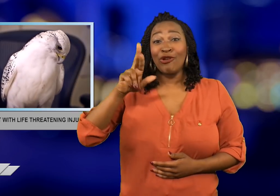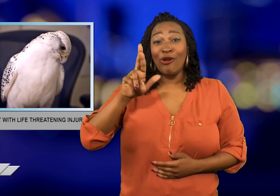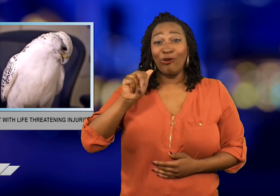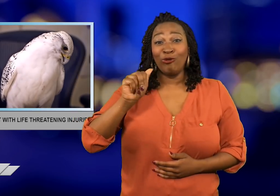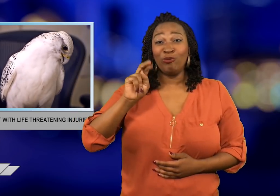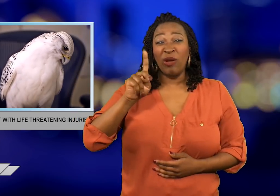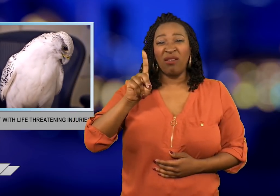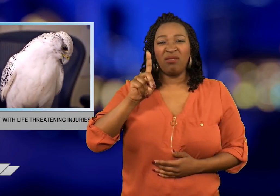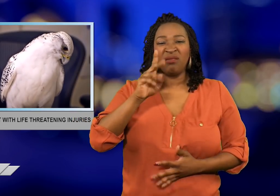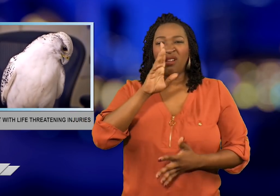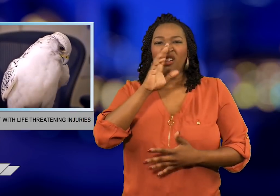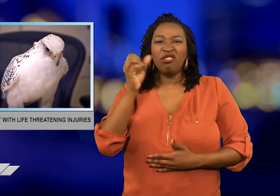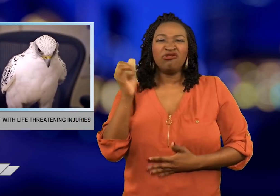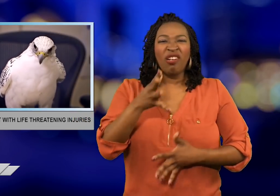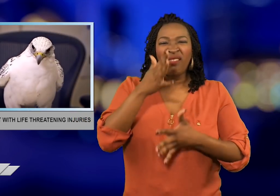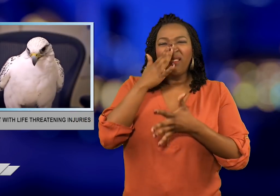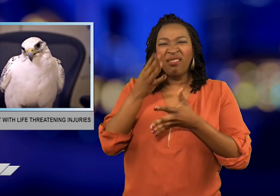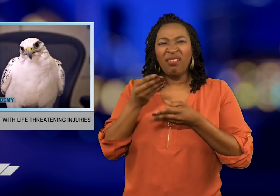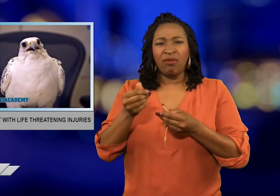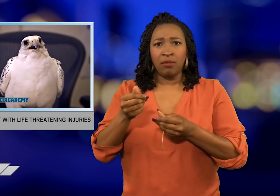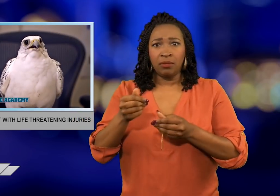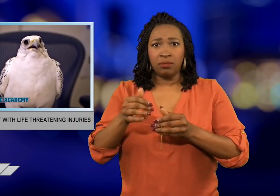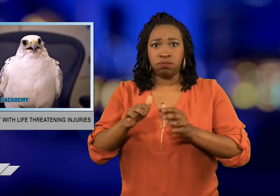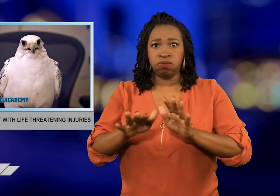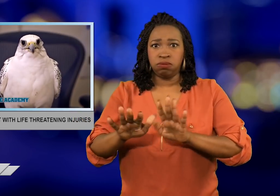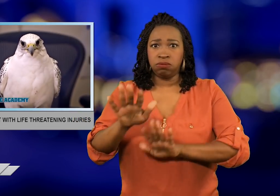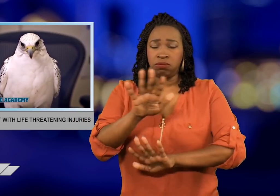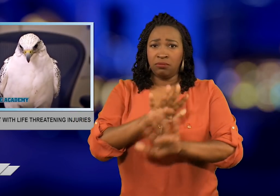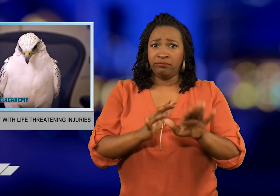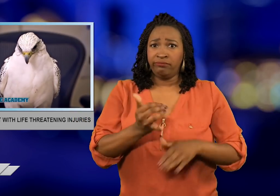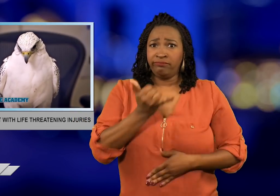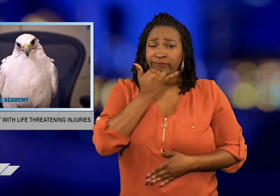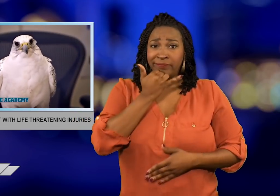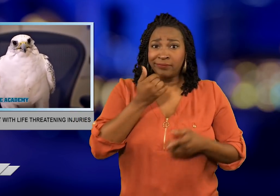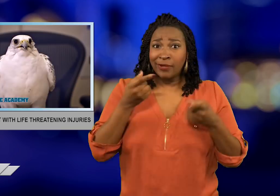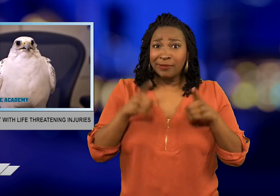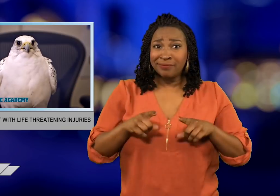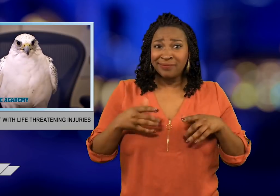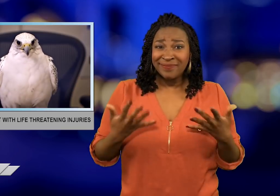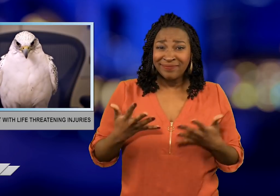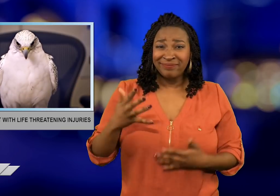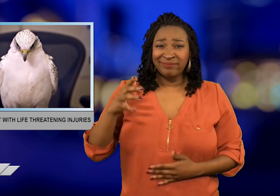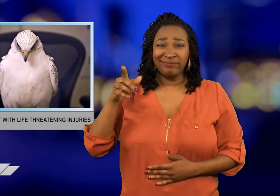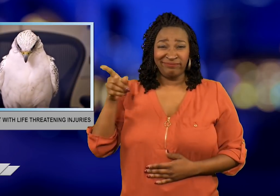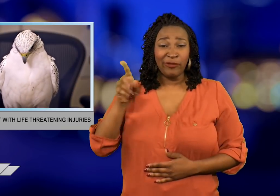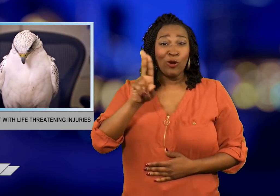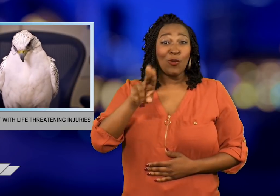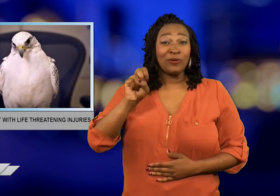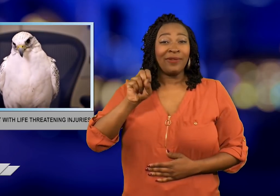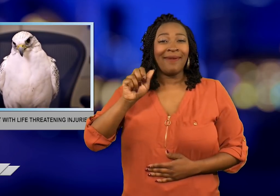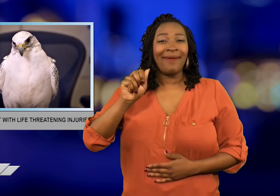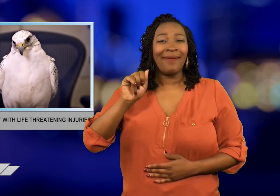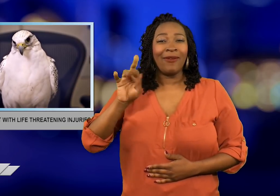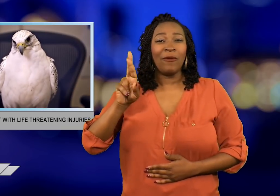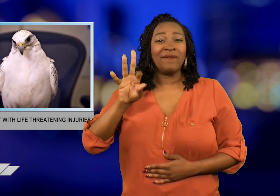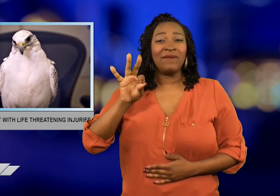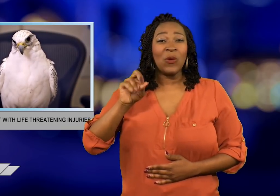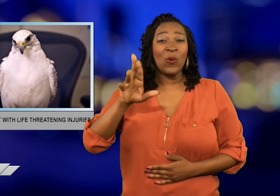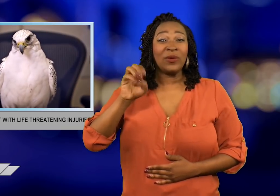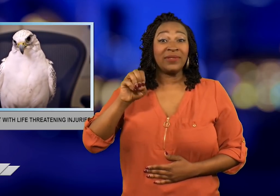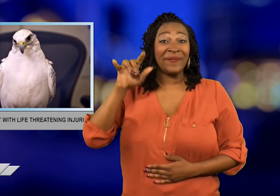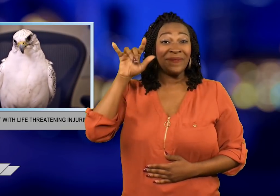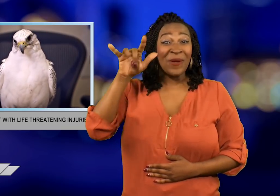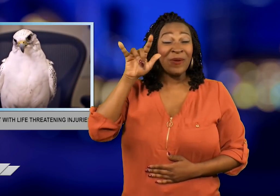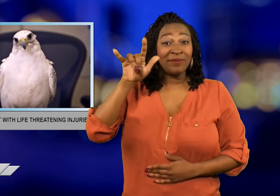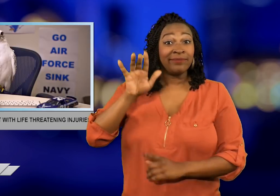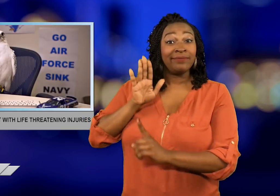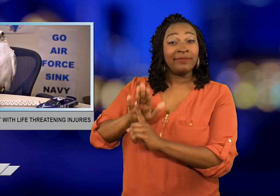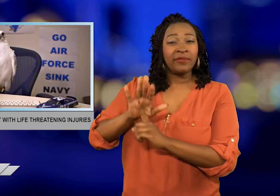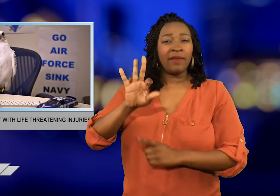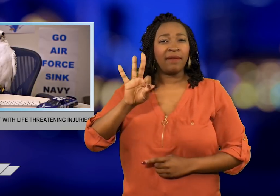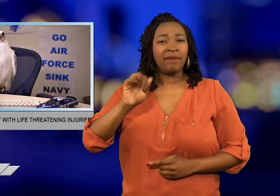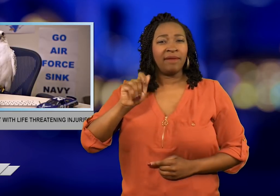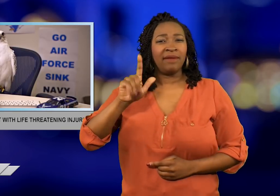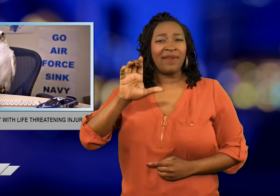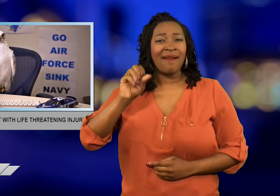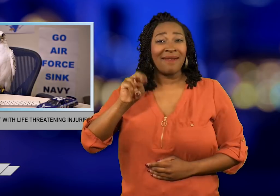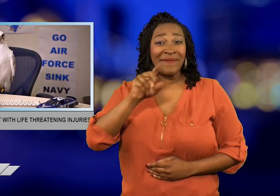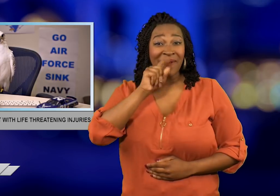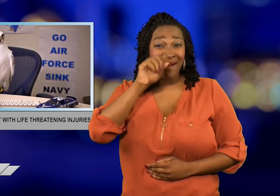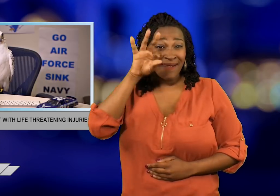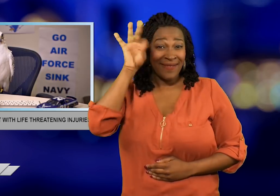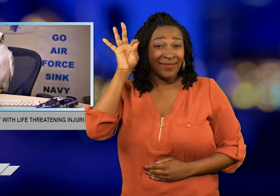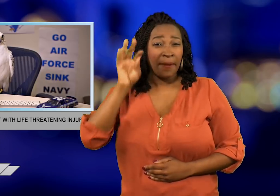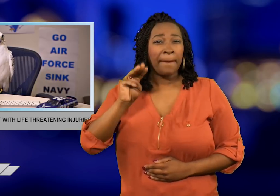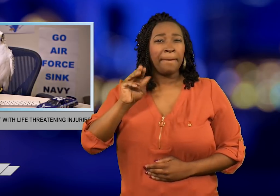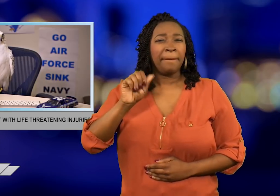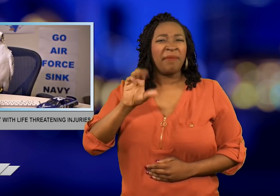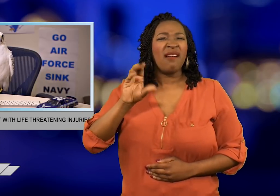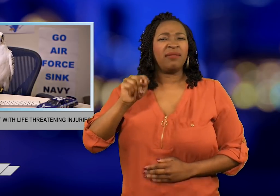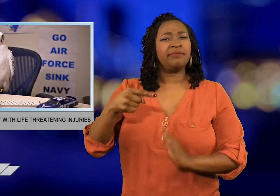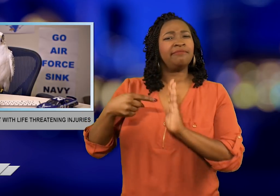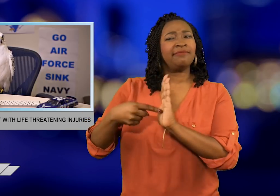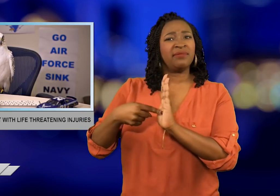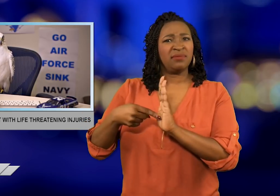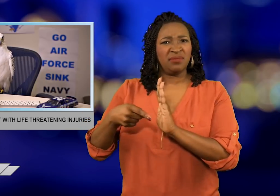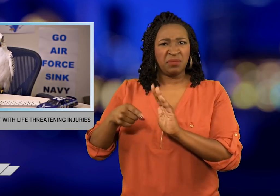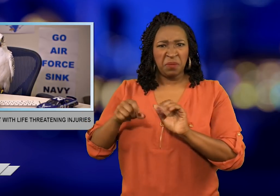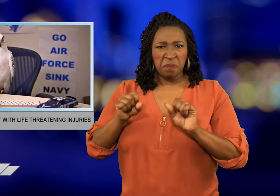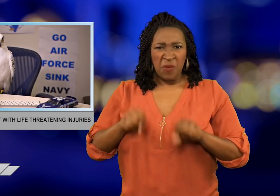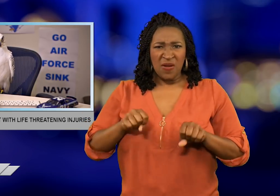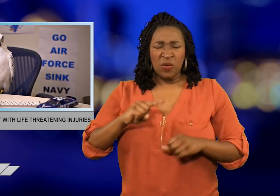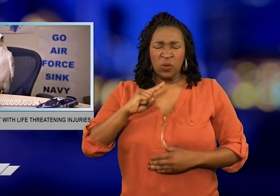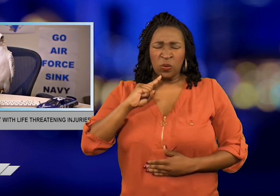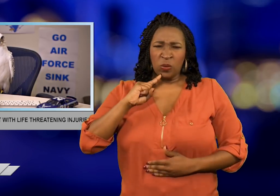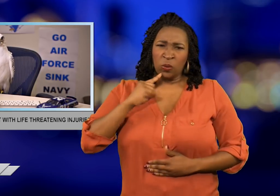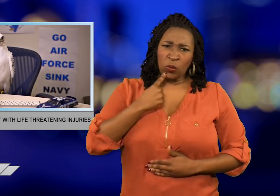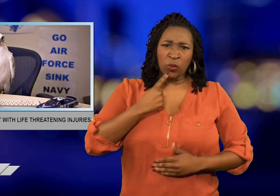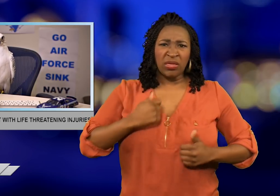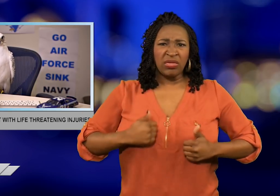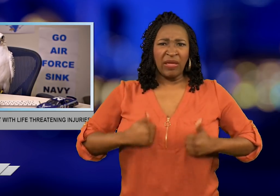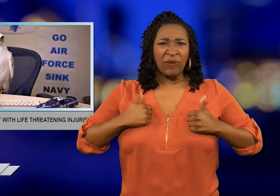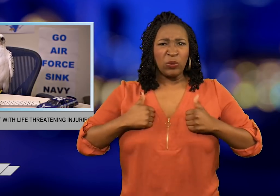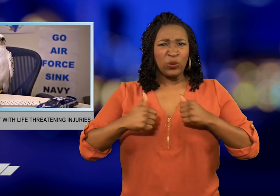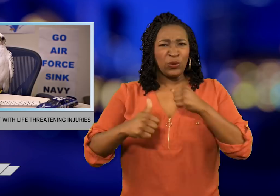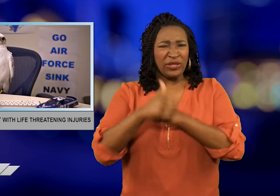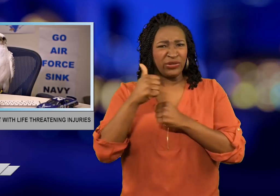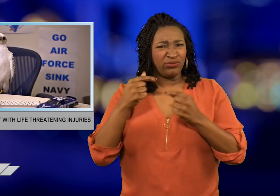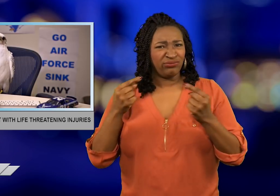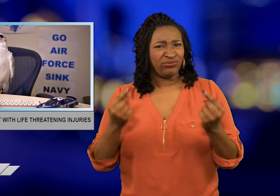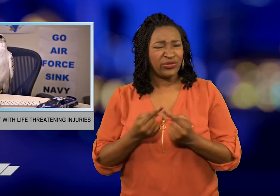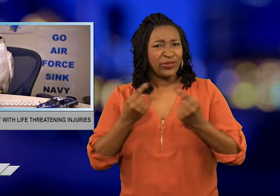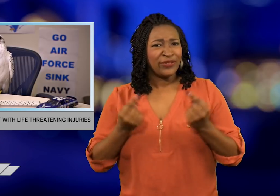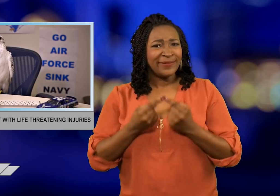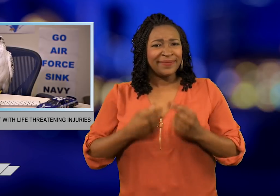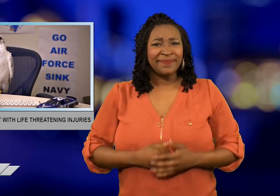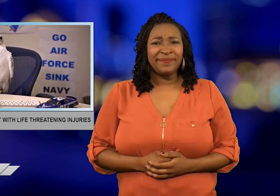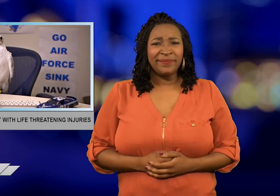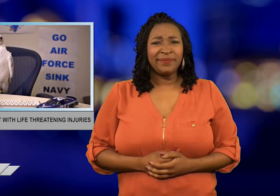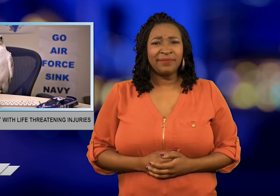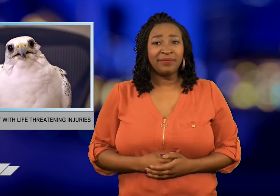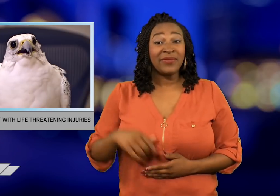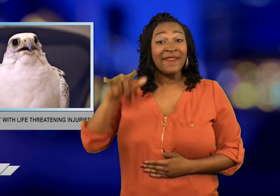A prank gone wrong left the US Air Force's falcon mascot with potentially life-threatening injuries.